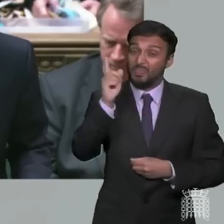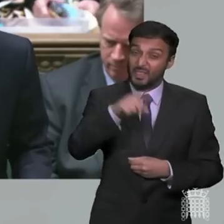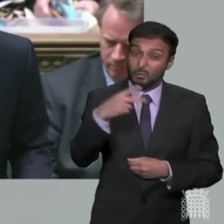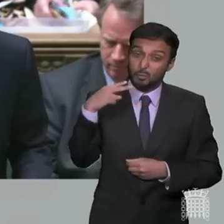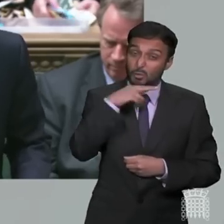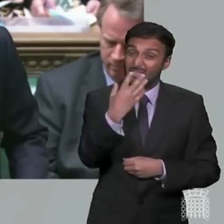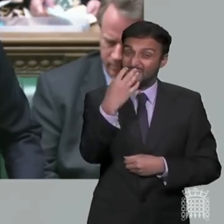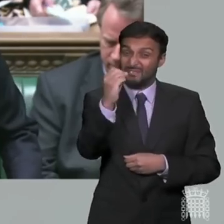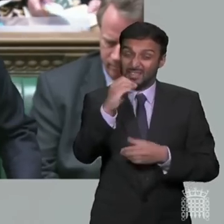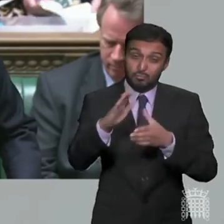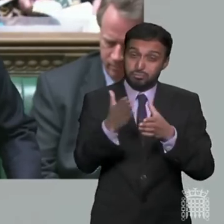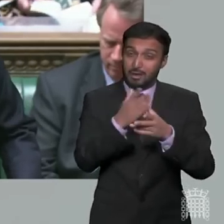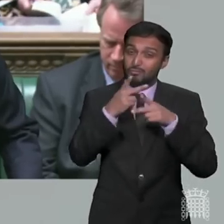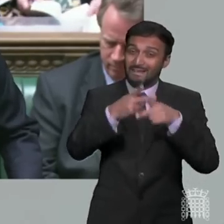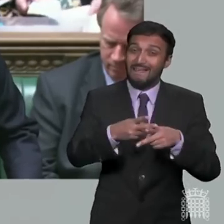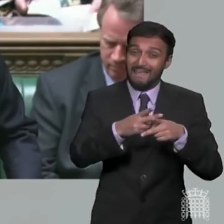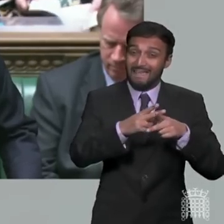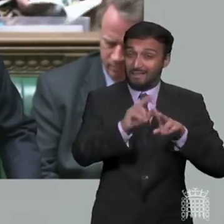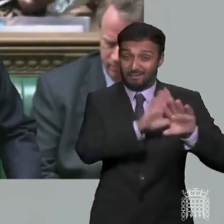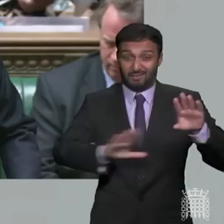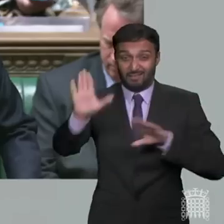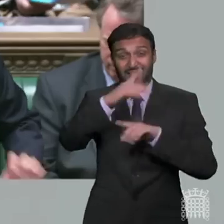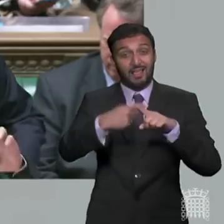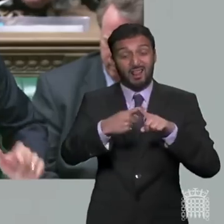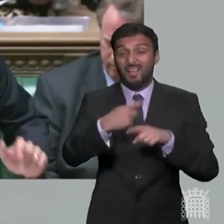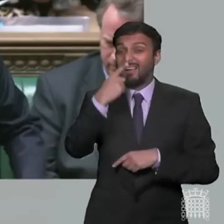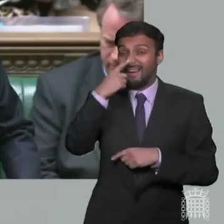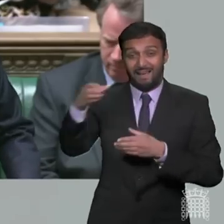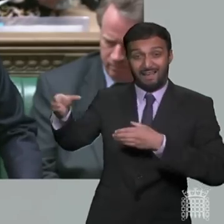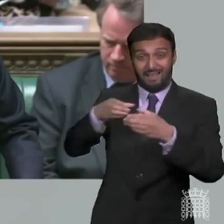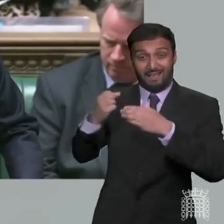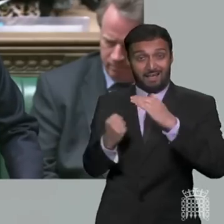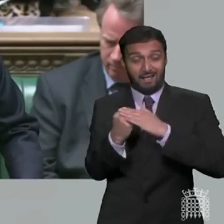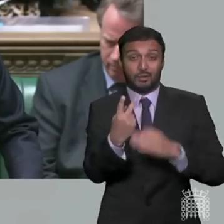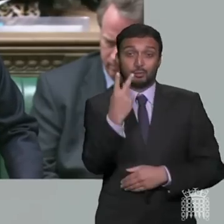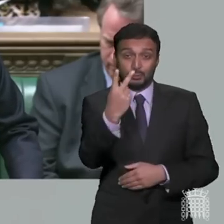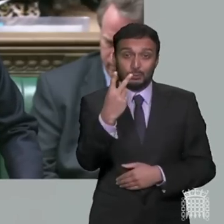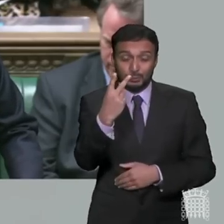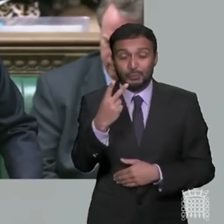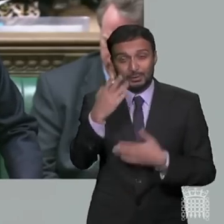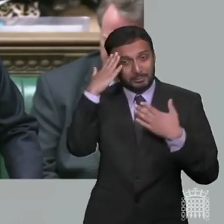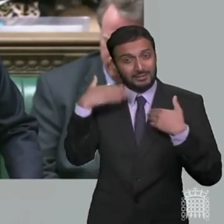up to two mental health practitioners to work in surgeries. I know that the British Medical Association and the NHS are looking at expanding that,